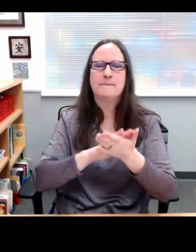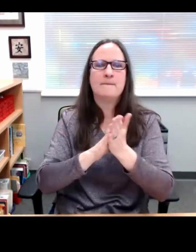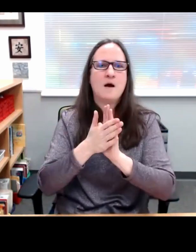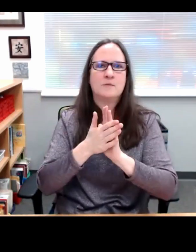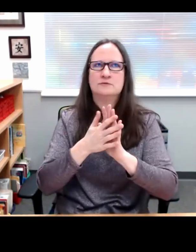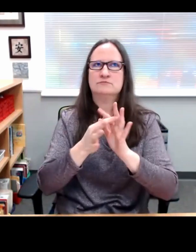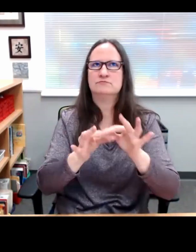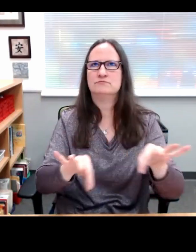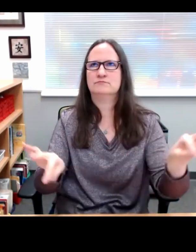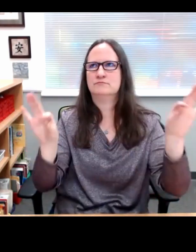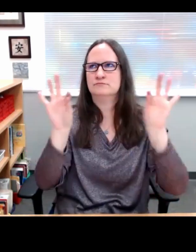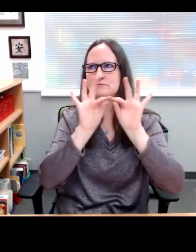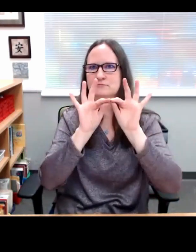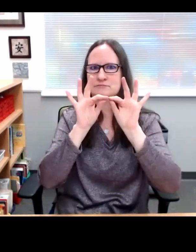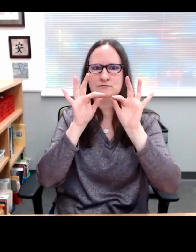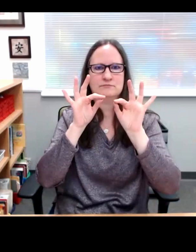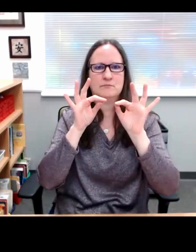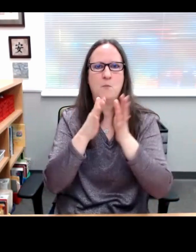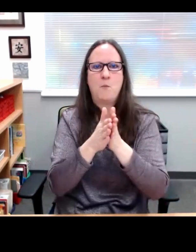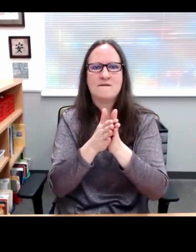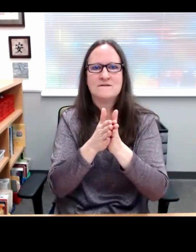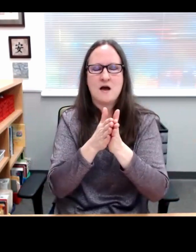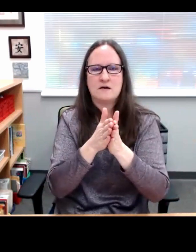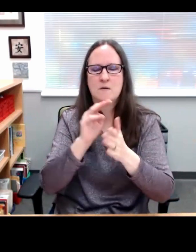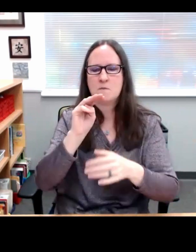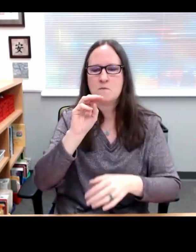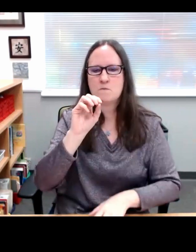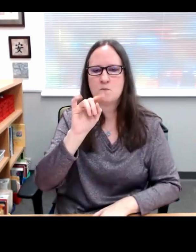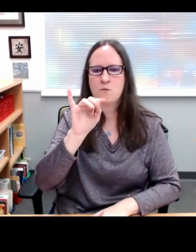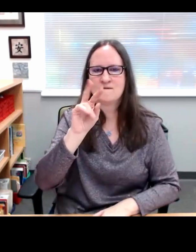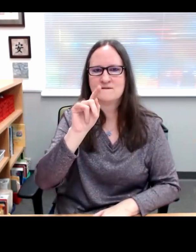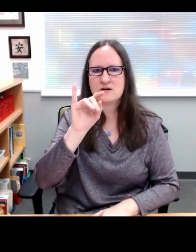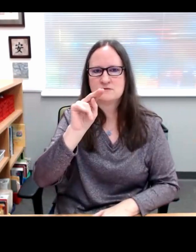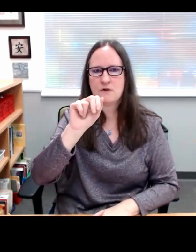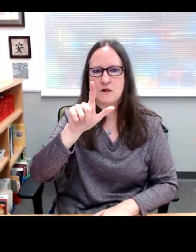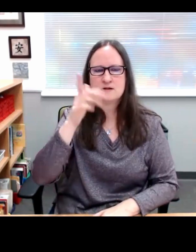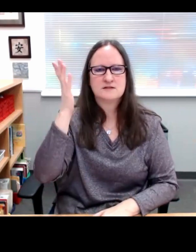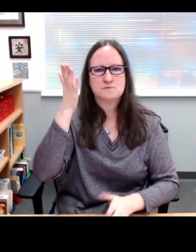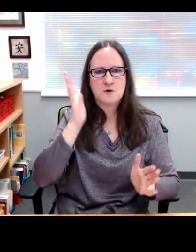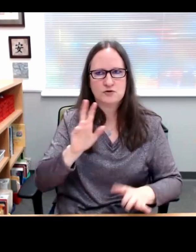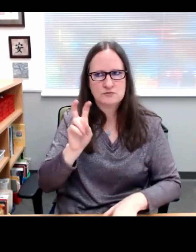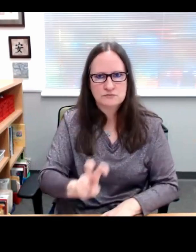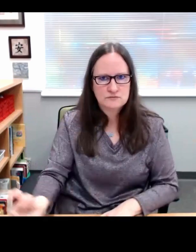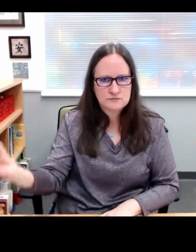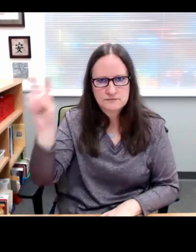at the college. And then later on she became really important as a Motiva tional speaker